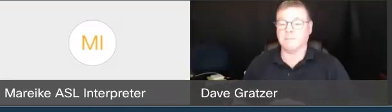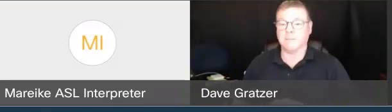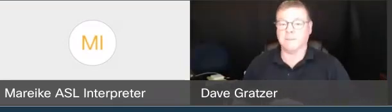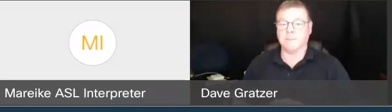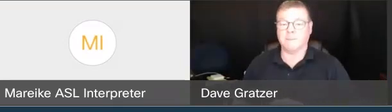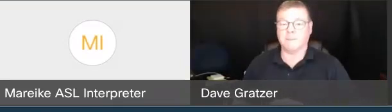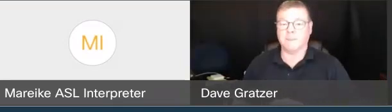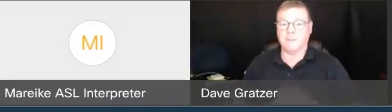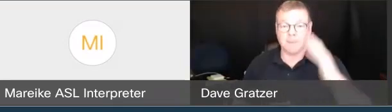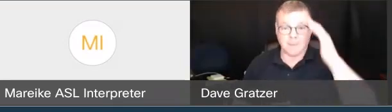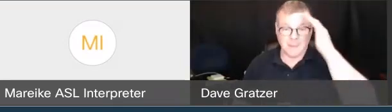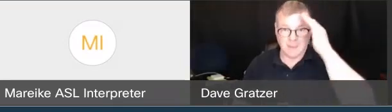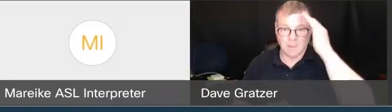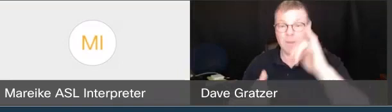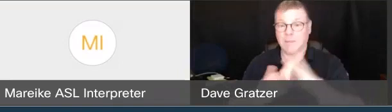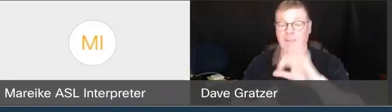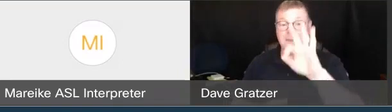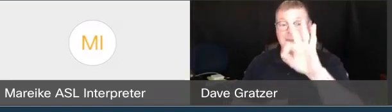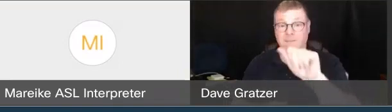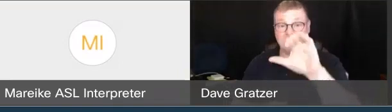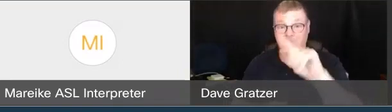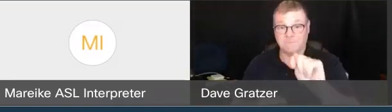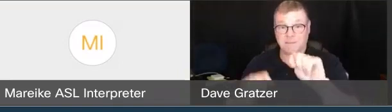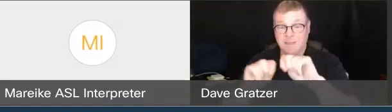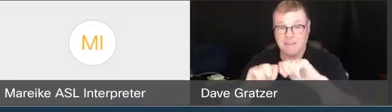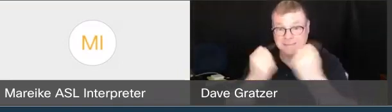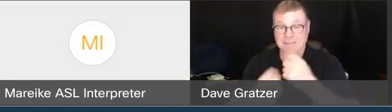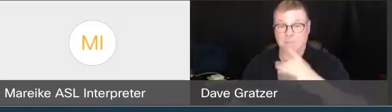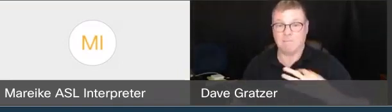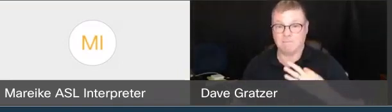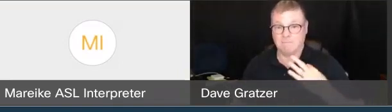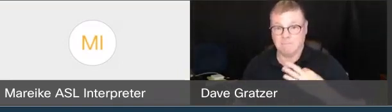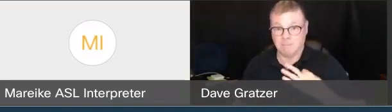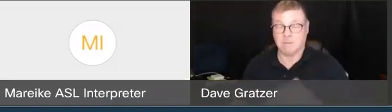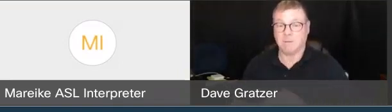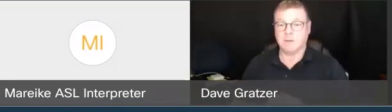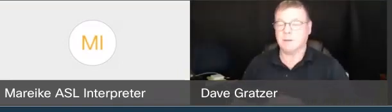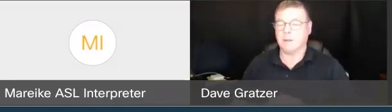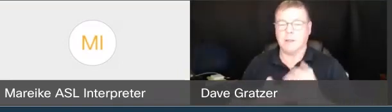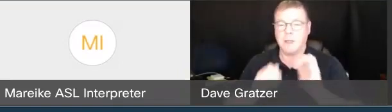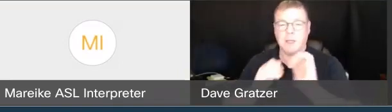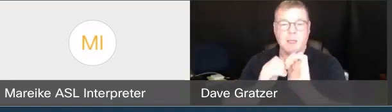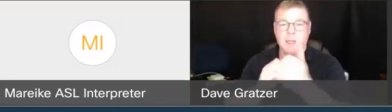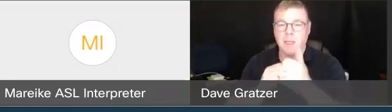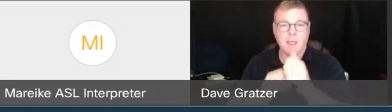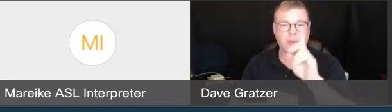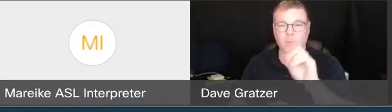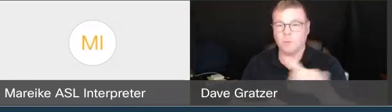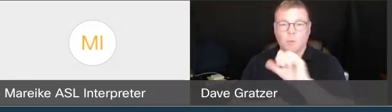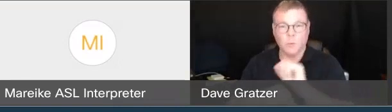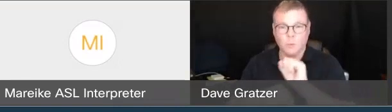knowing that that teams are voluntary, do you work or how do you work with those that may be mandated